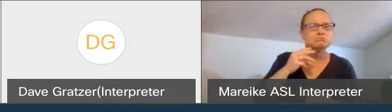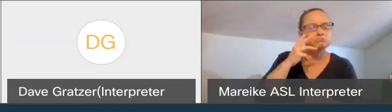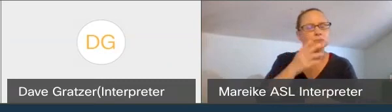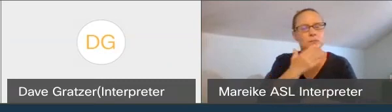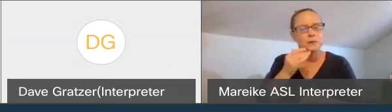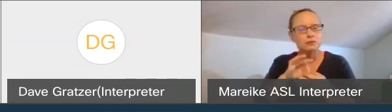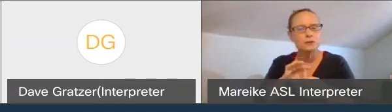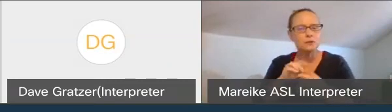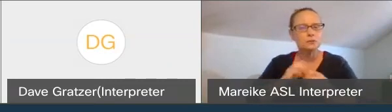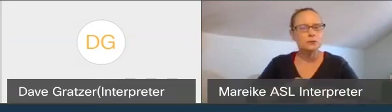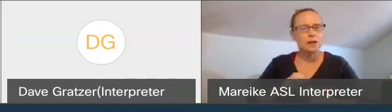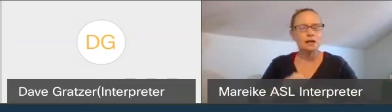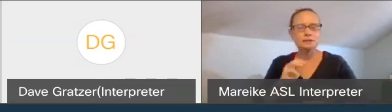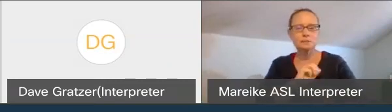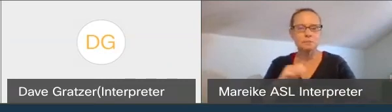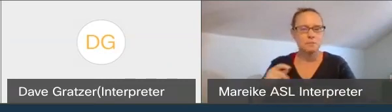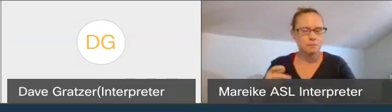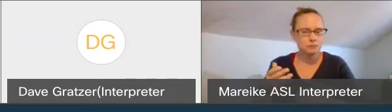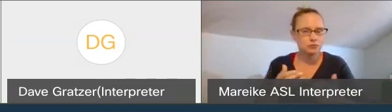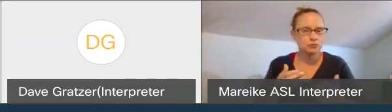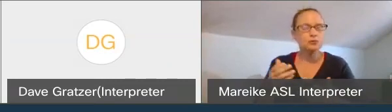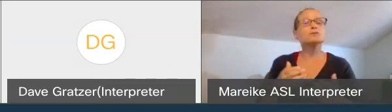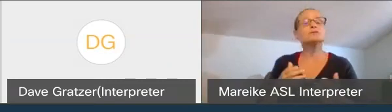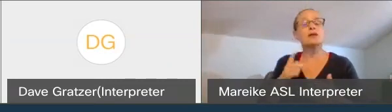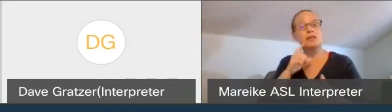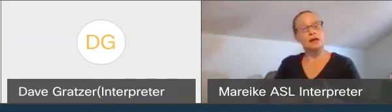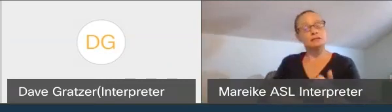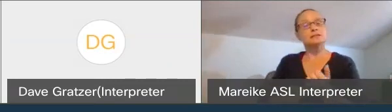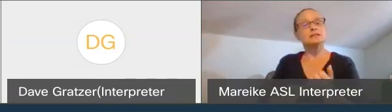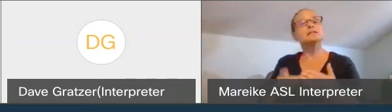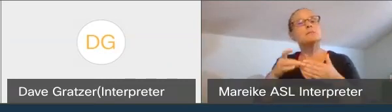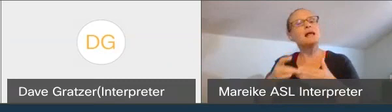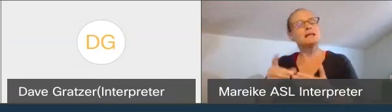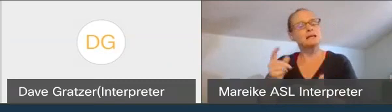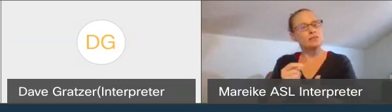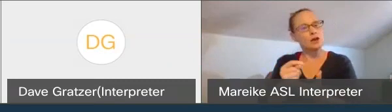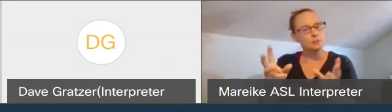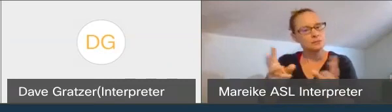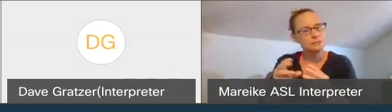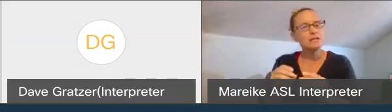that MAAP serves. They assist our clients by leading group therapy sessions, entering and signing up for stable housing,